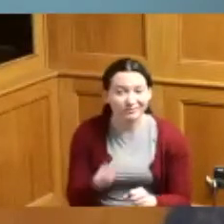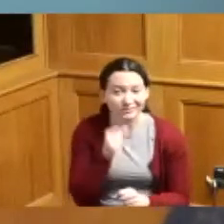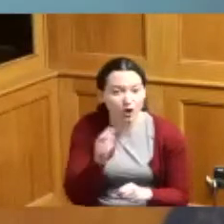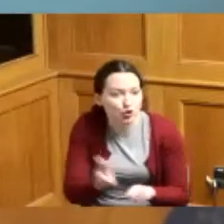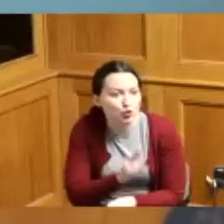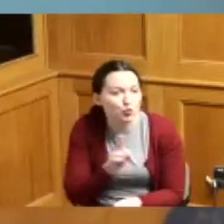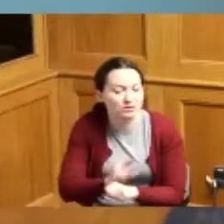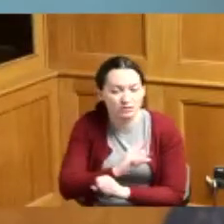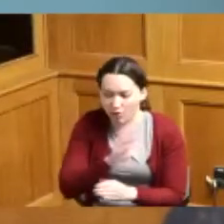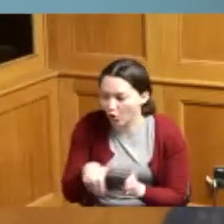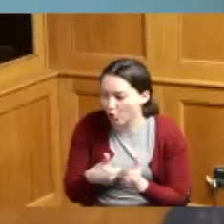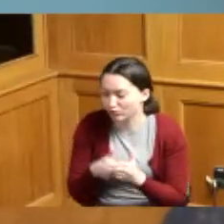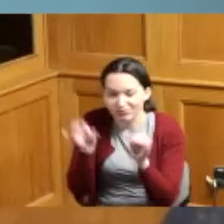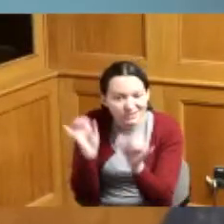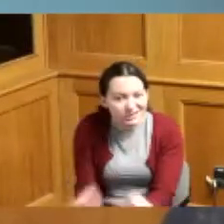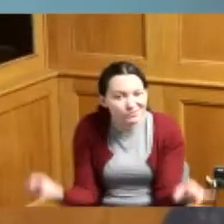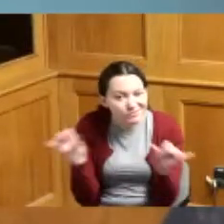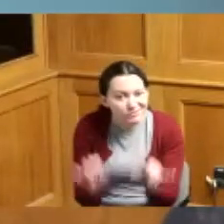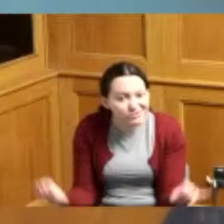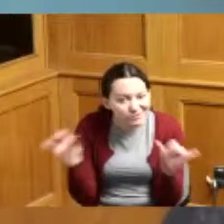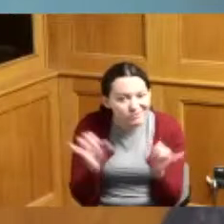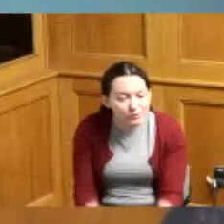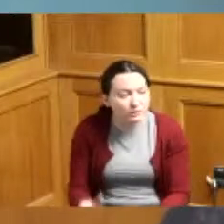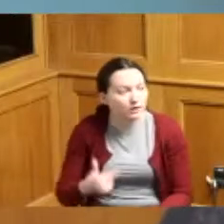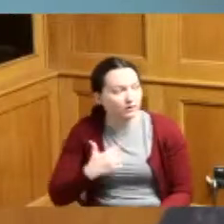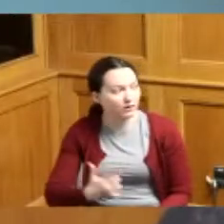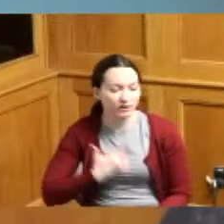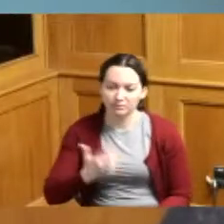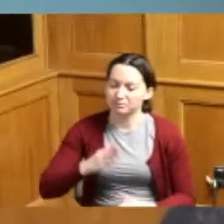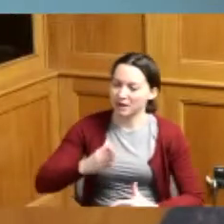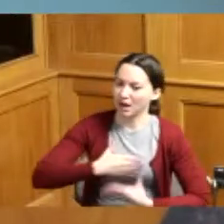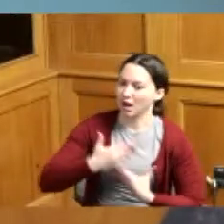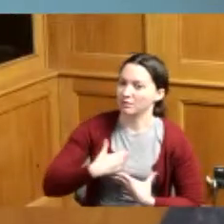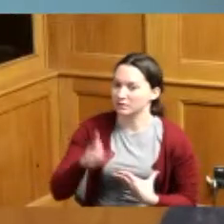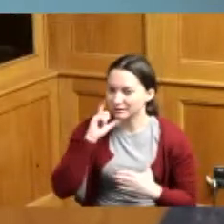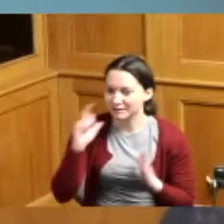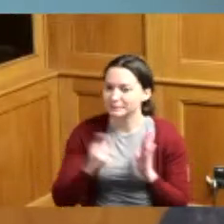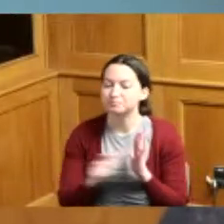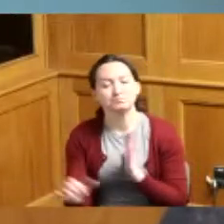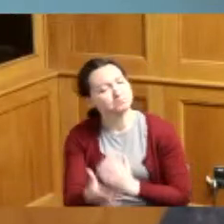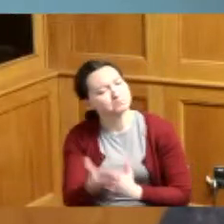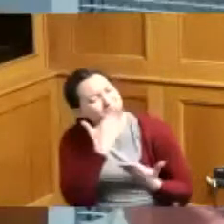all the the same ones so I was really happy to see that so well thank you Madam President uh